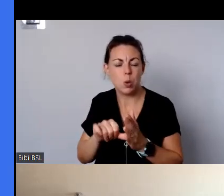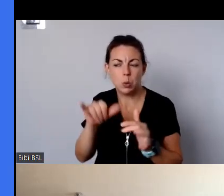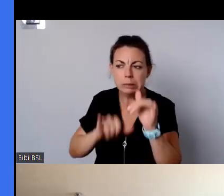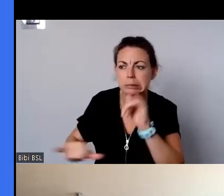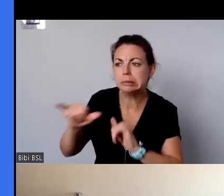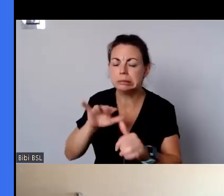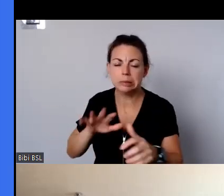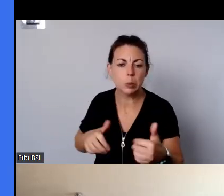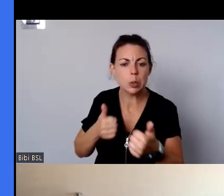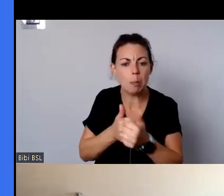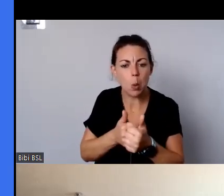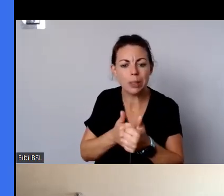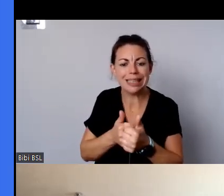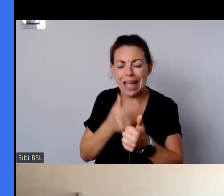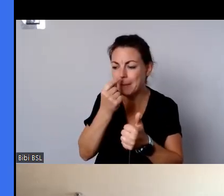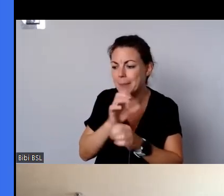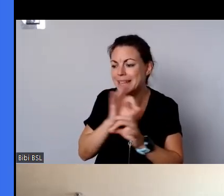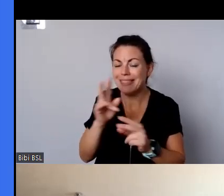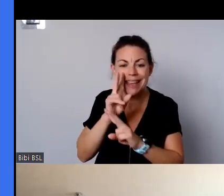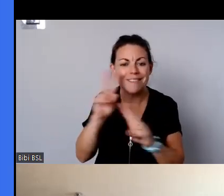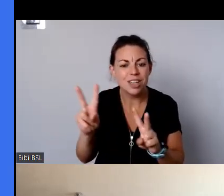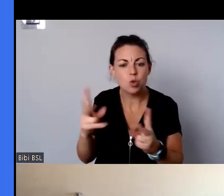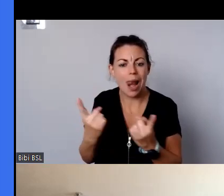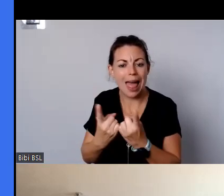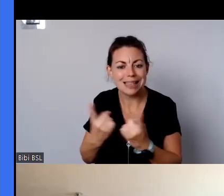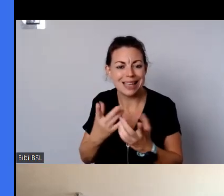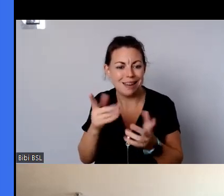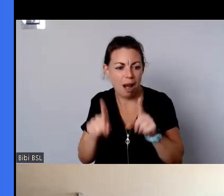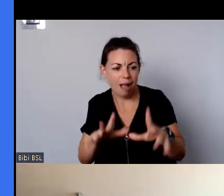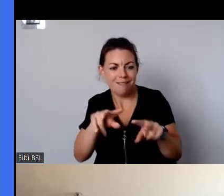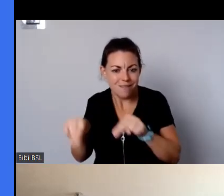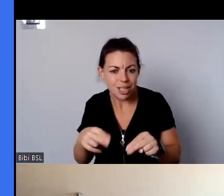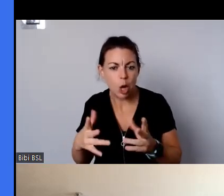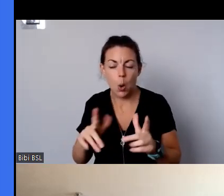You might not have visual assets like this. You might not have a performance or something or research